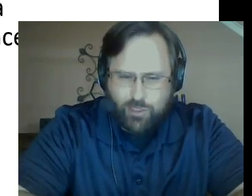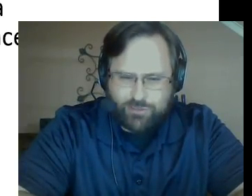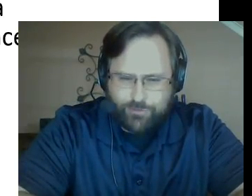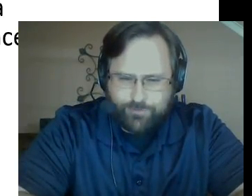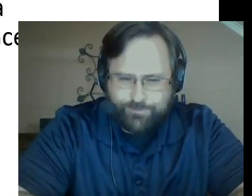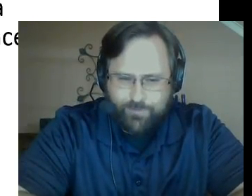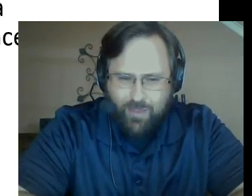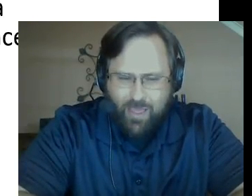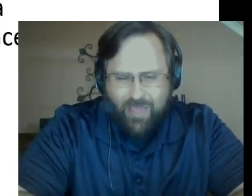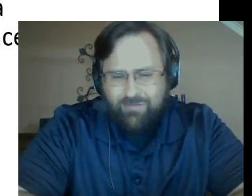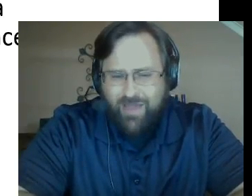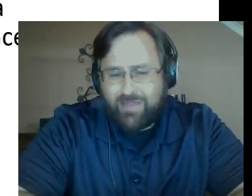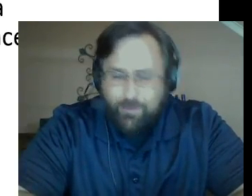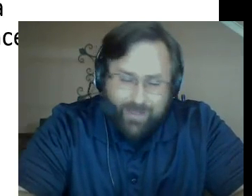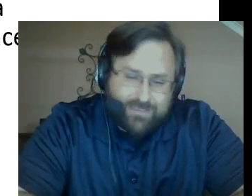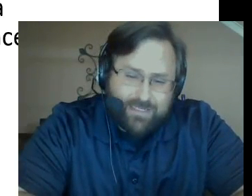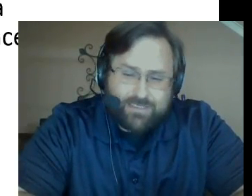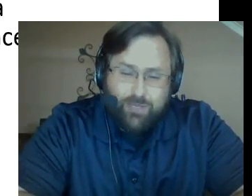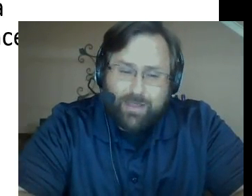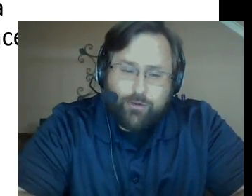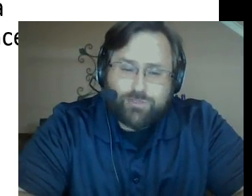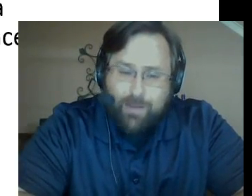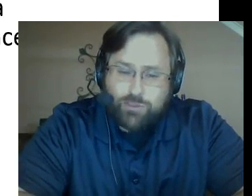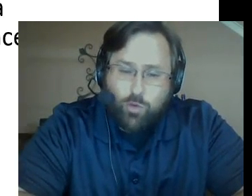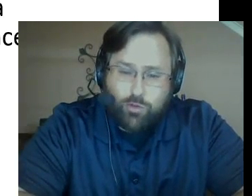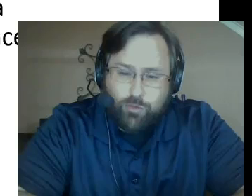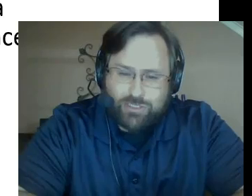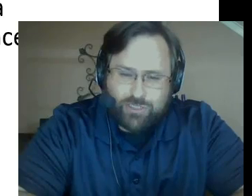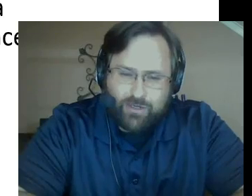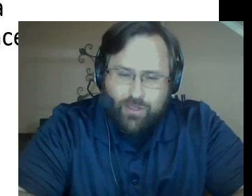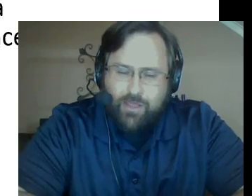talking to and then finally the embedded sentence could be introduced by rhetorical question